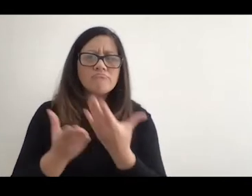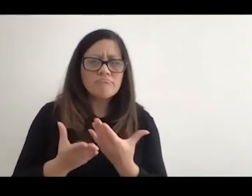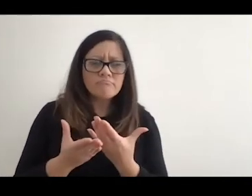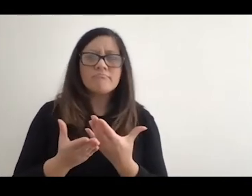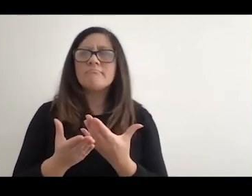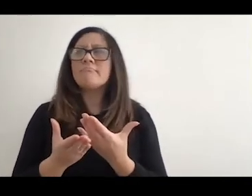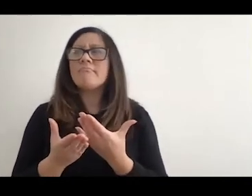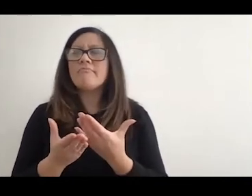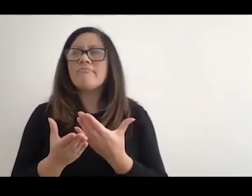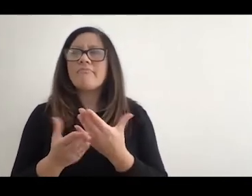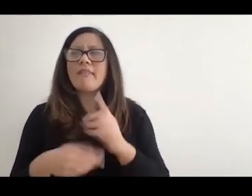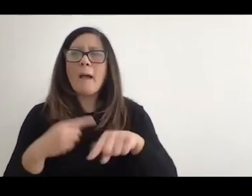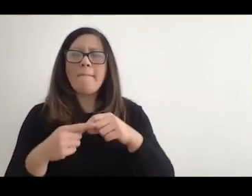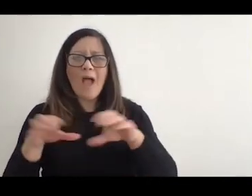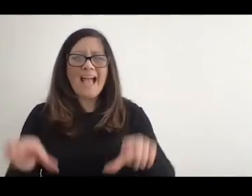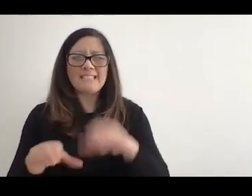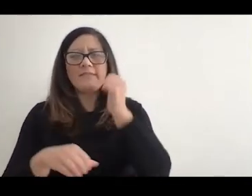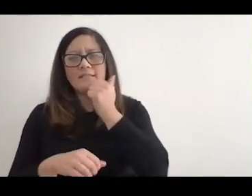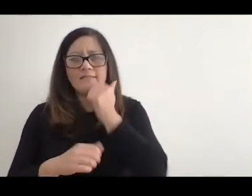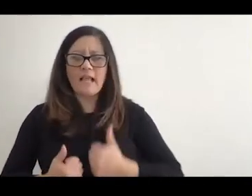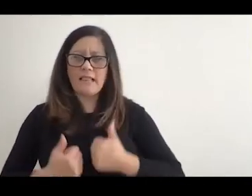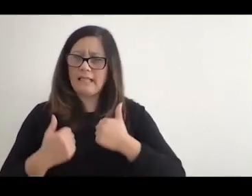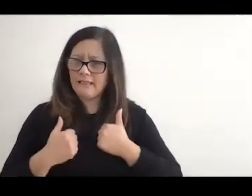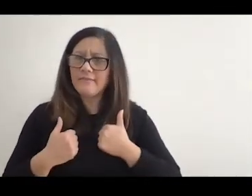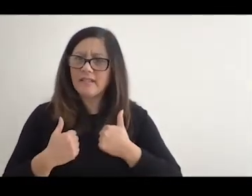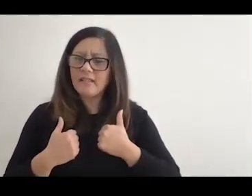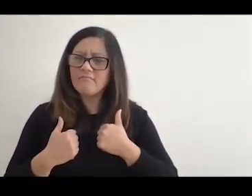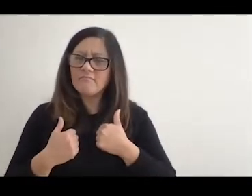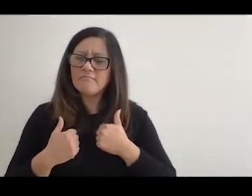How I began to develop my thoughts about dressing with disabilities